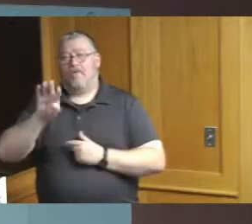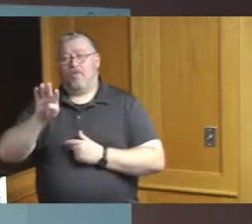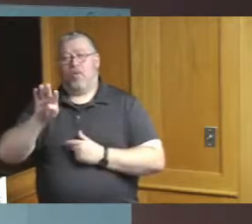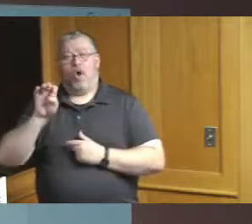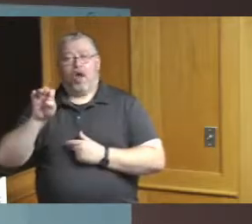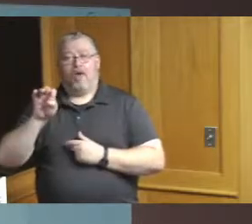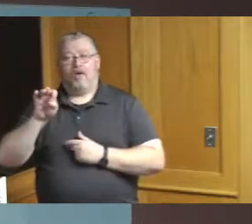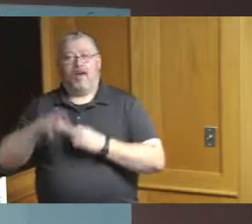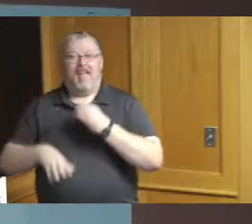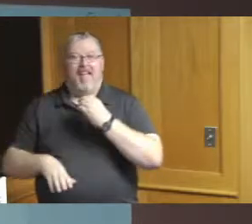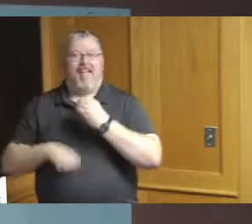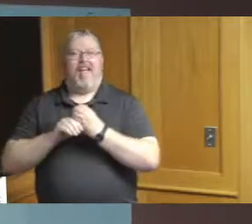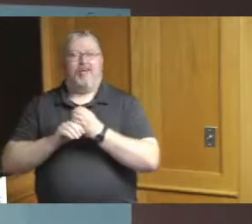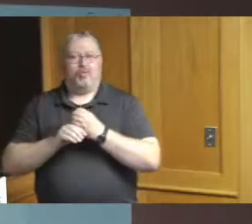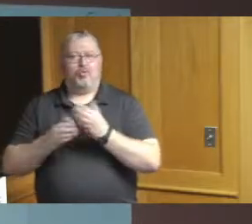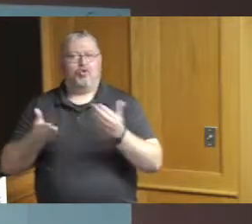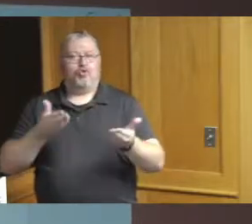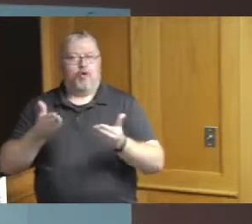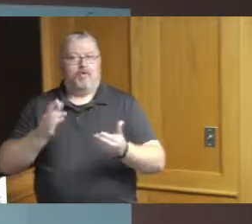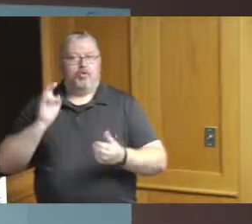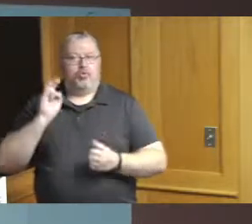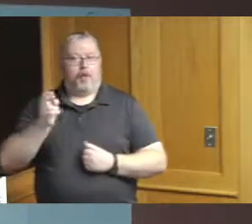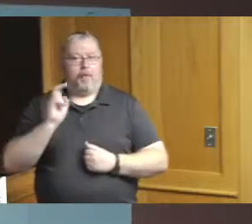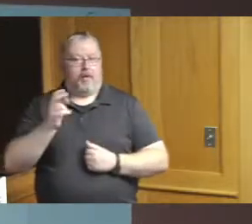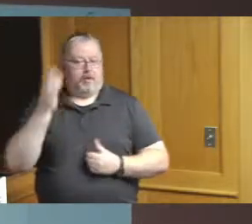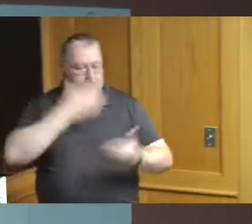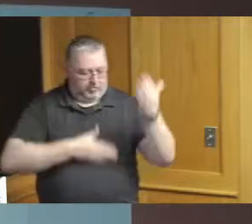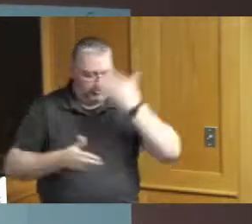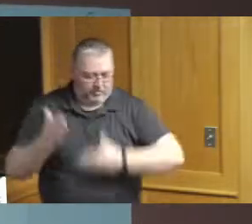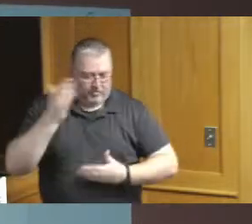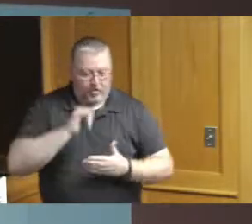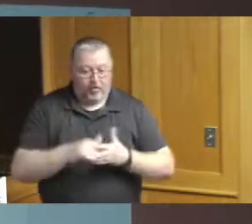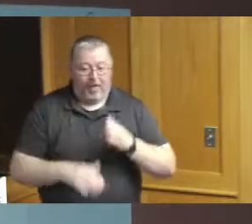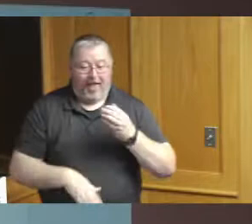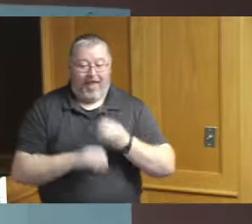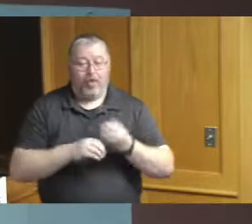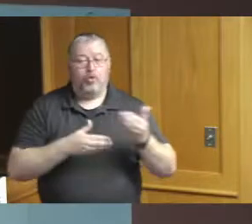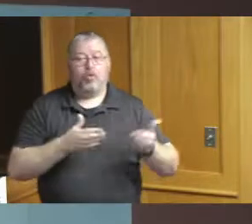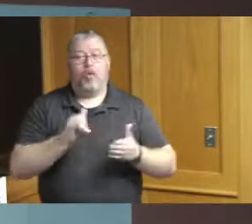extra service trips which means those extra service trips those are the students that